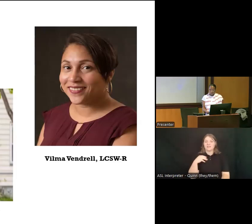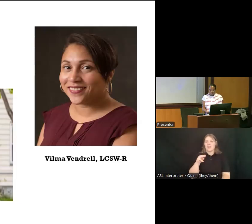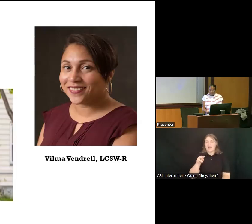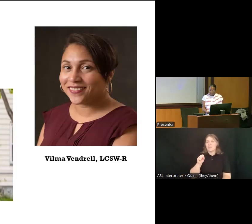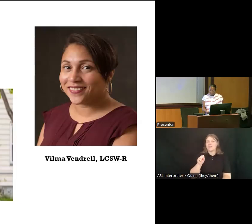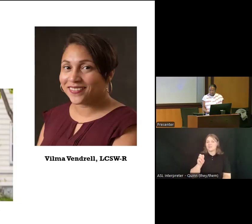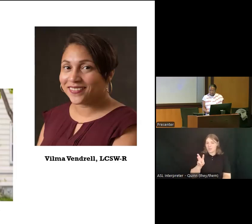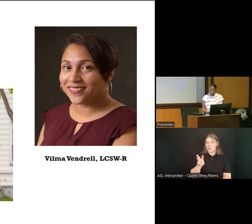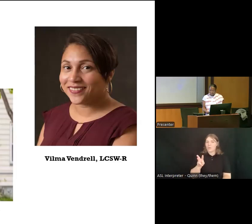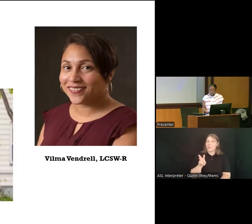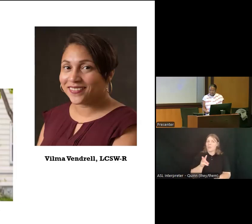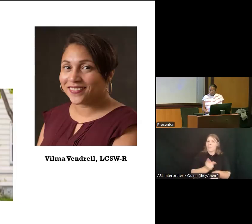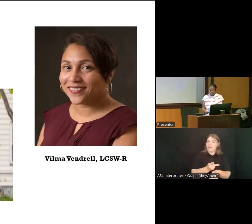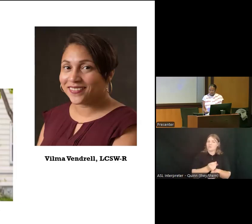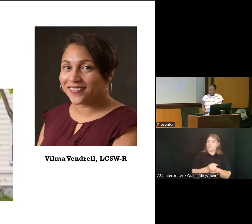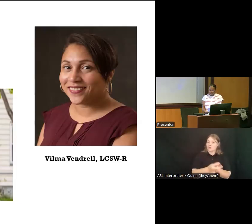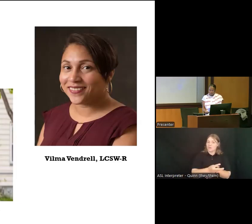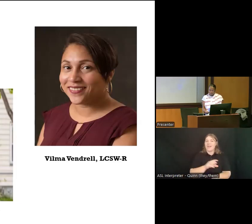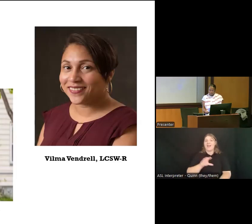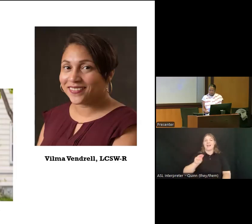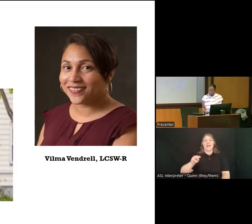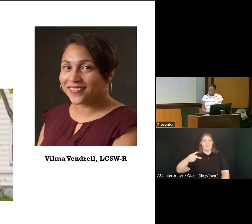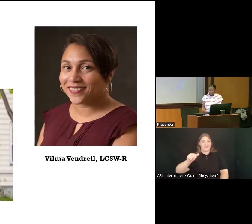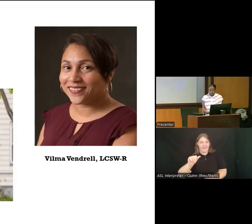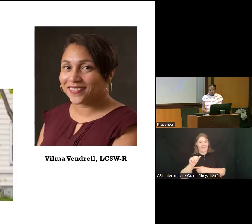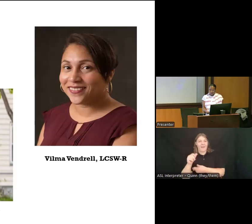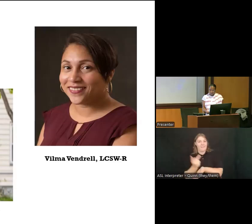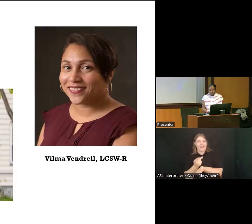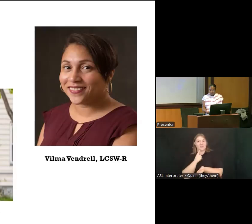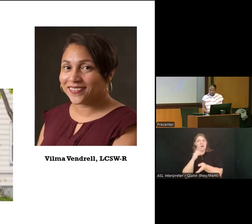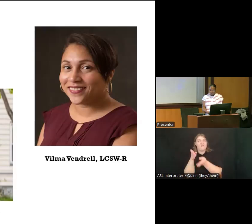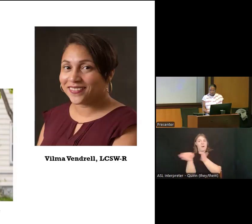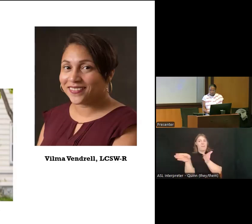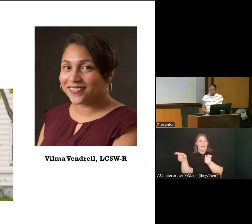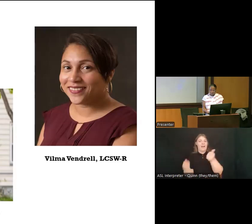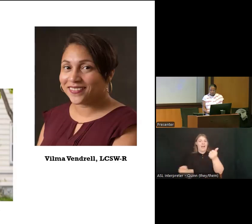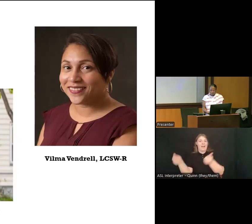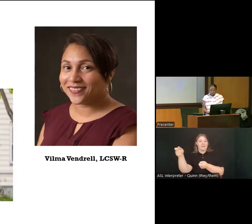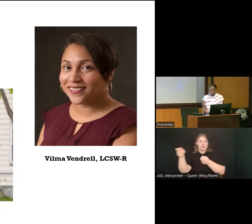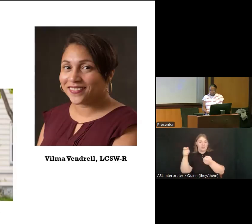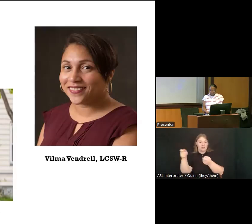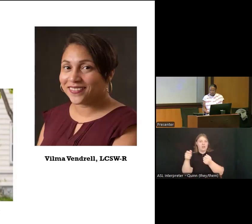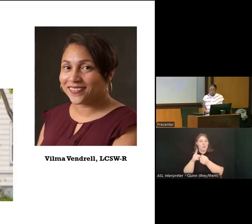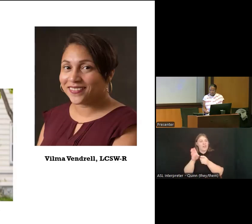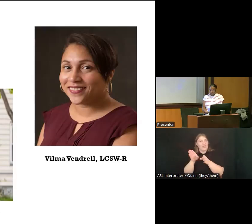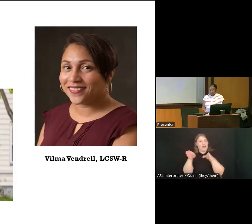work and MPA master of public administration with a concentration Clinical Psychology and